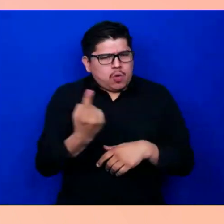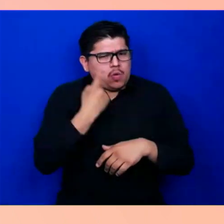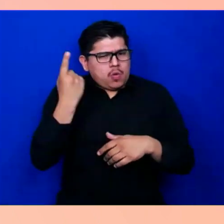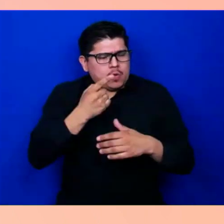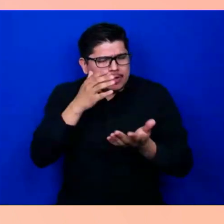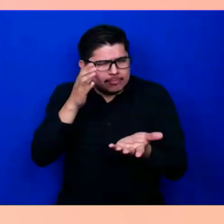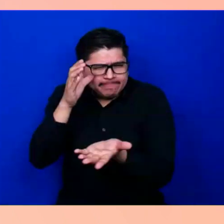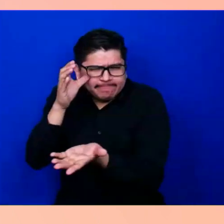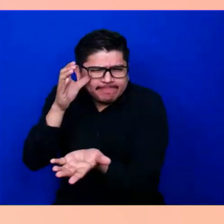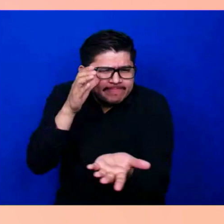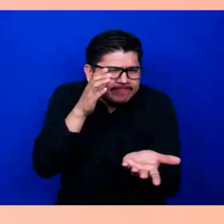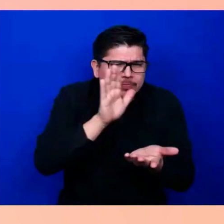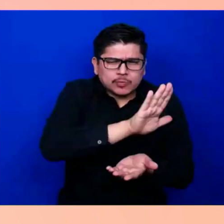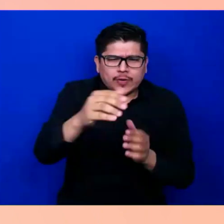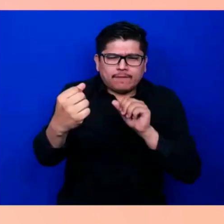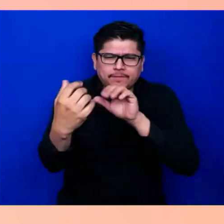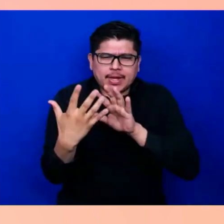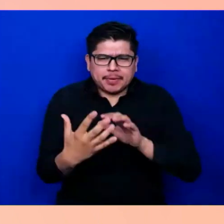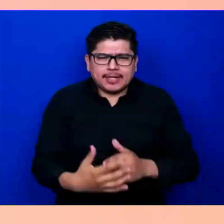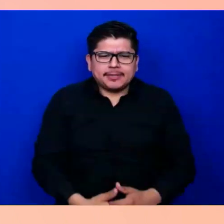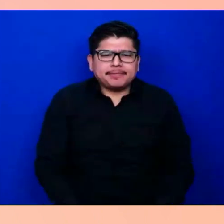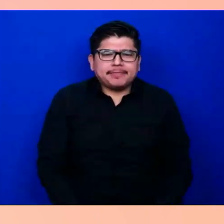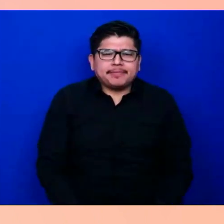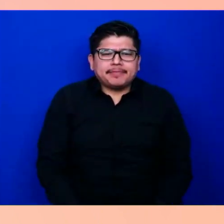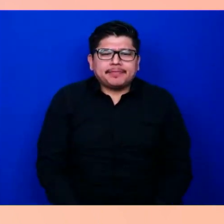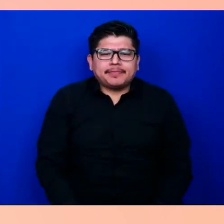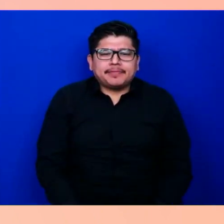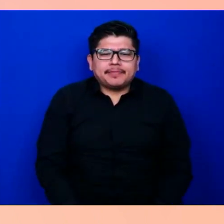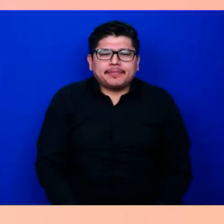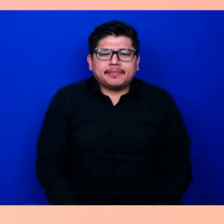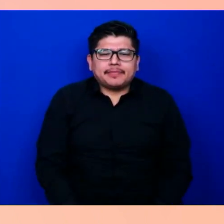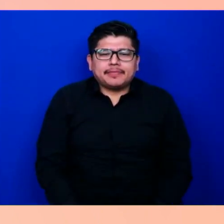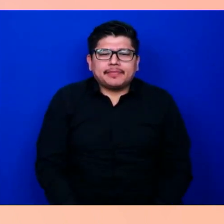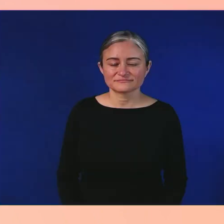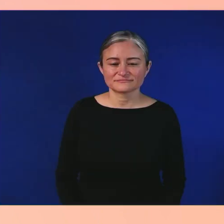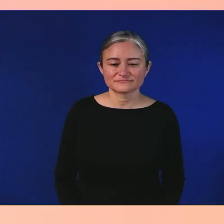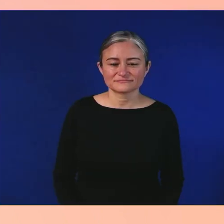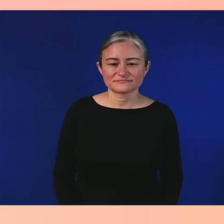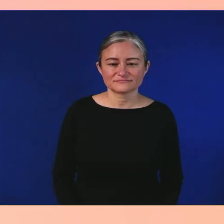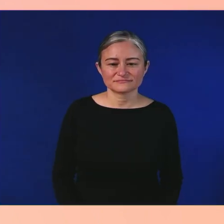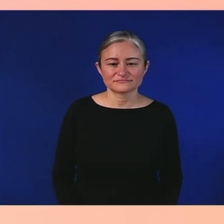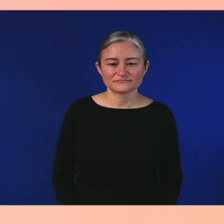Now we can't solve the disability divide alone. In the last part,